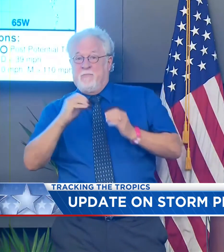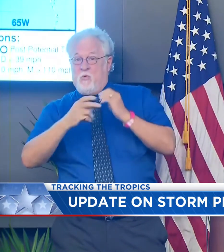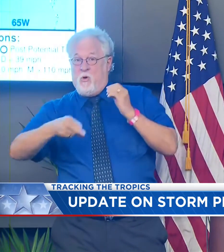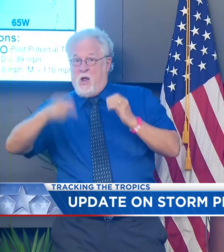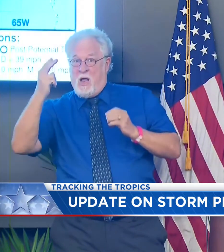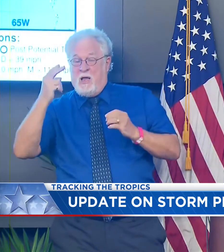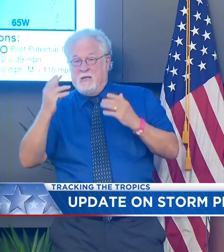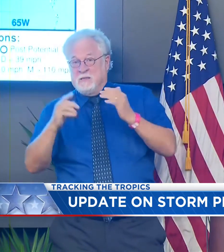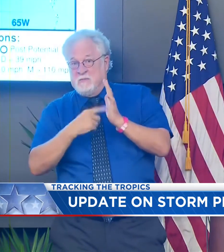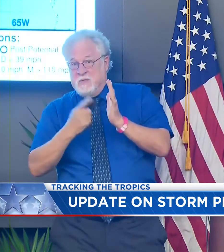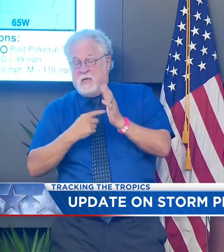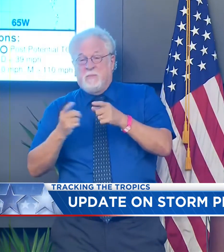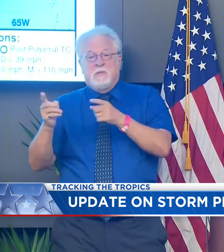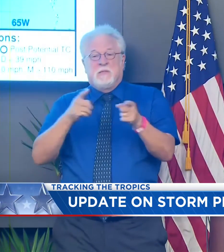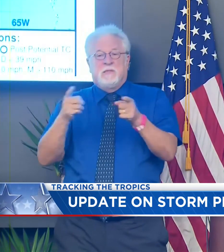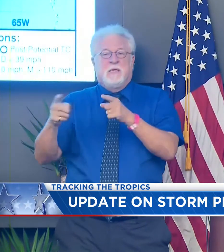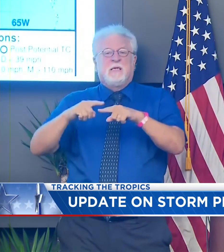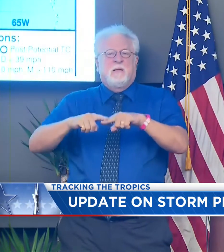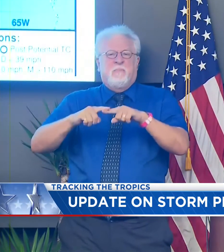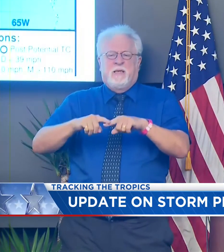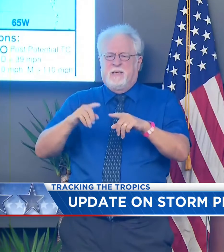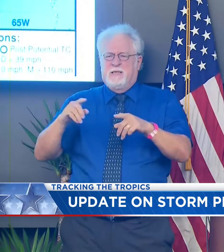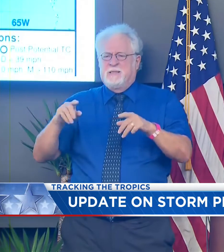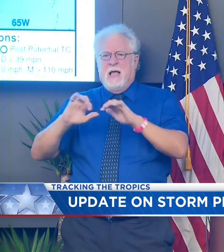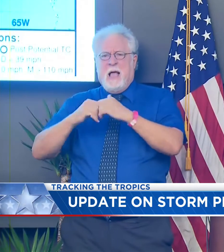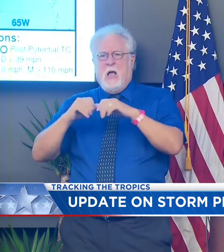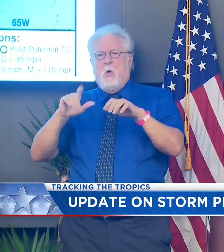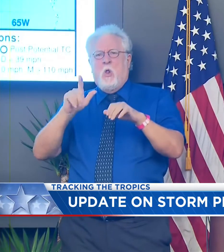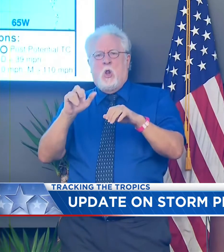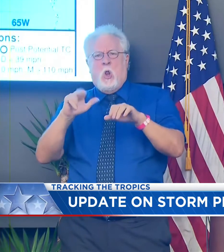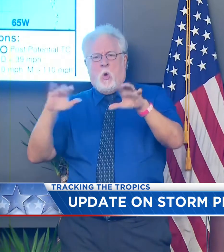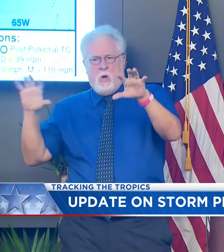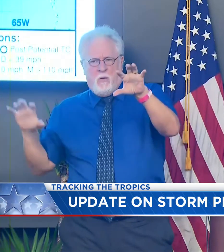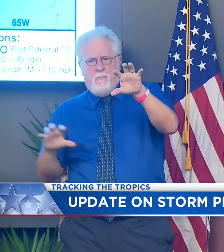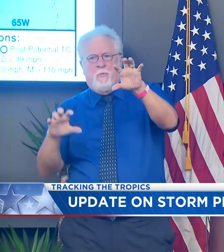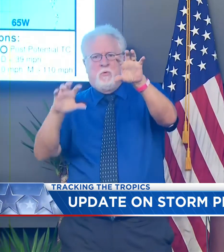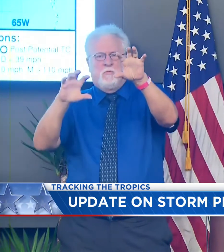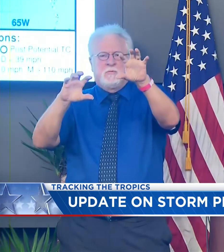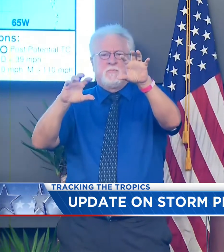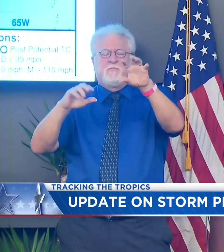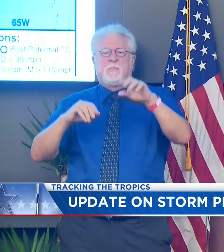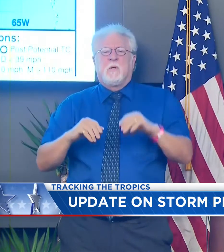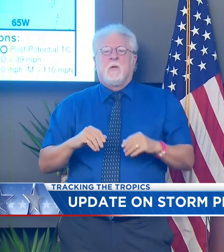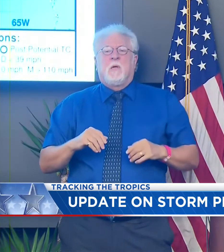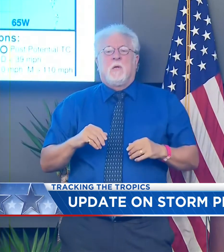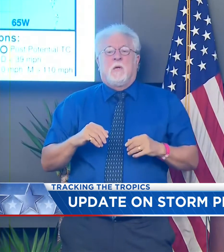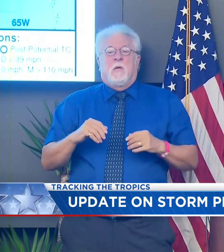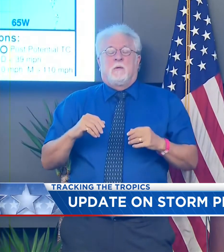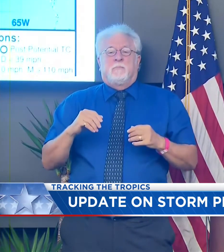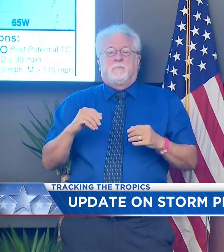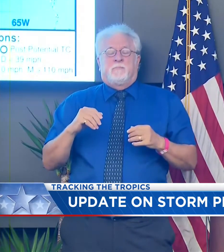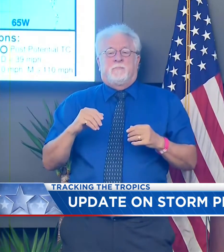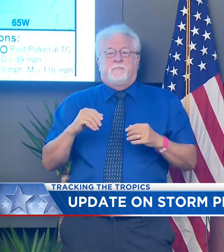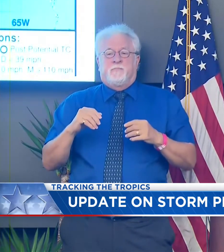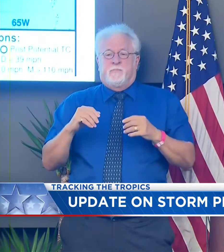THE STORM SURGE ALONG SOUTHERN LOUISIANA COULD BE AS HIGH AS 7-10 FEET, IF NOT HIGHER IN SOME